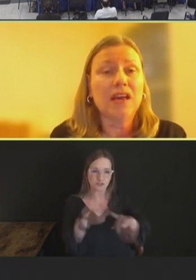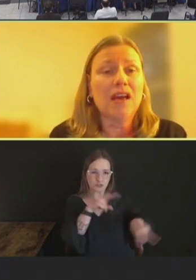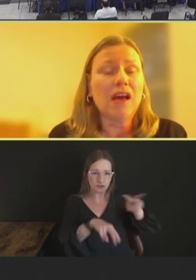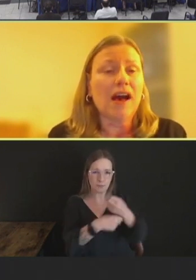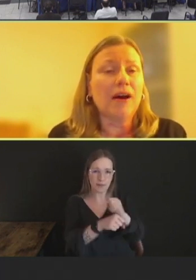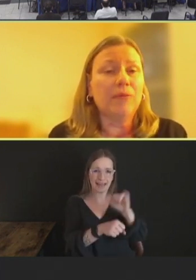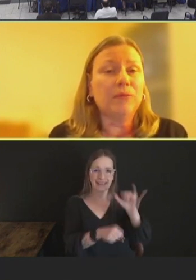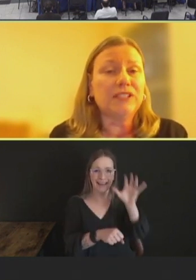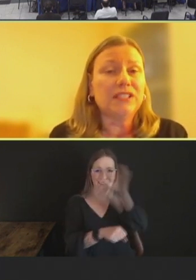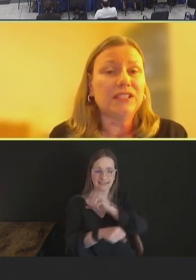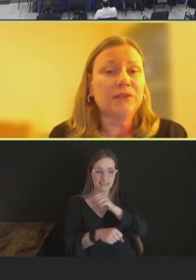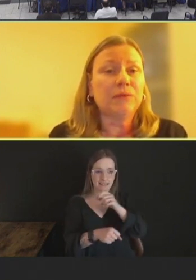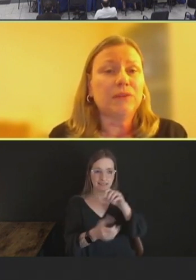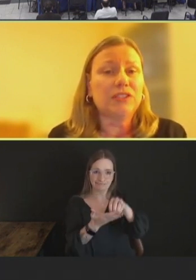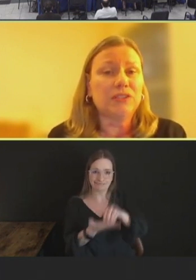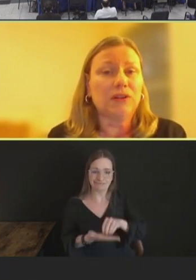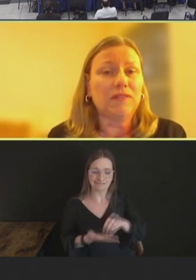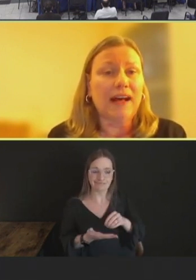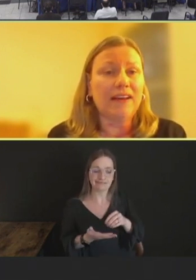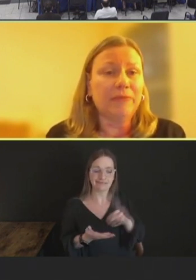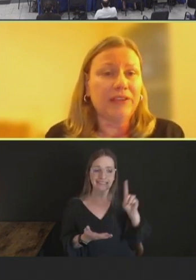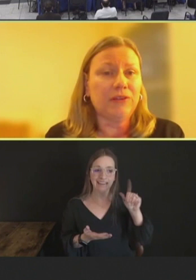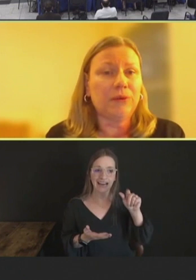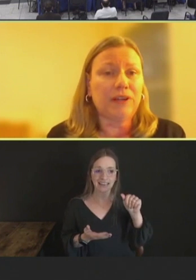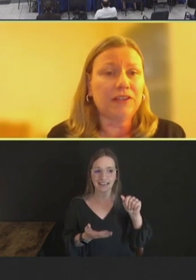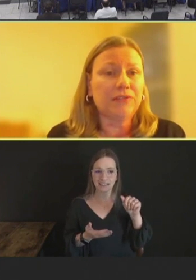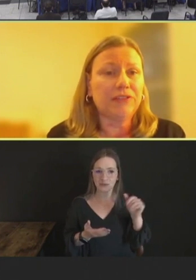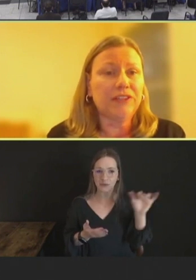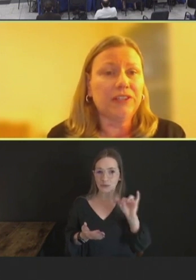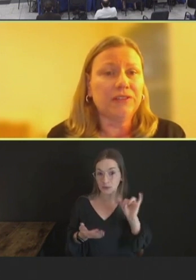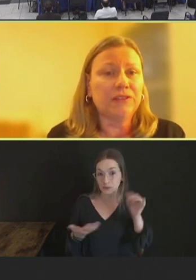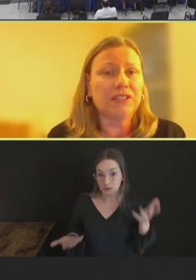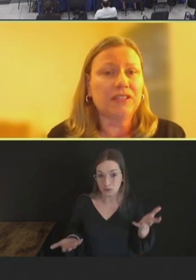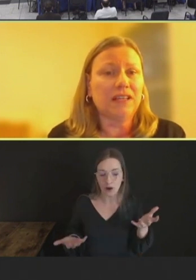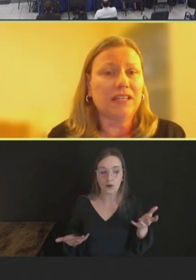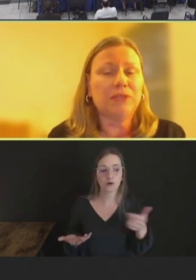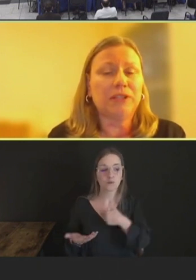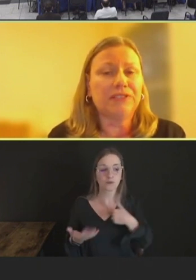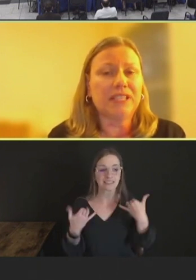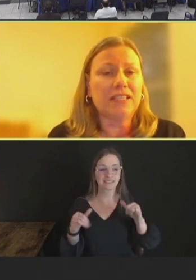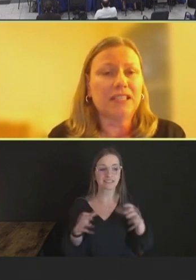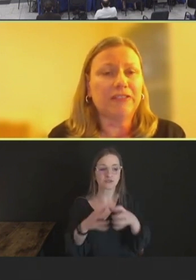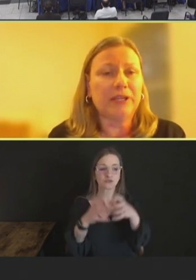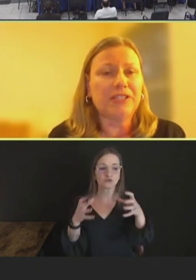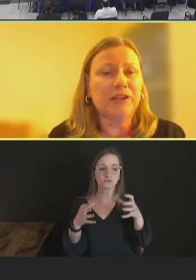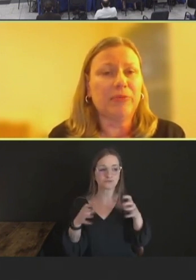We still do a lot of manual record review to collect really precise information about